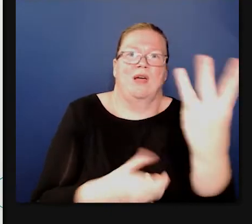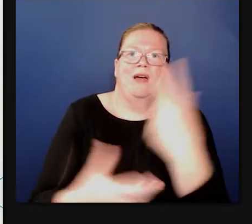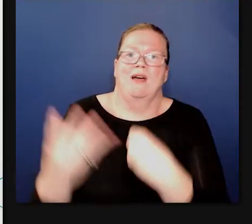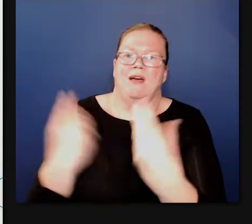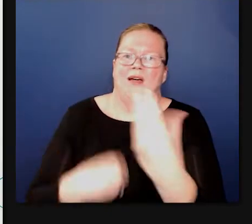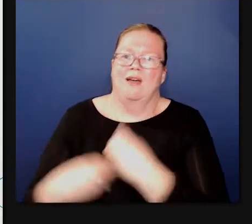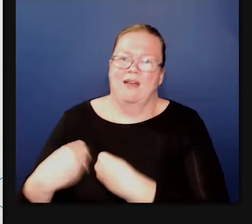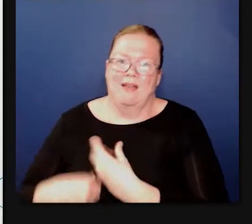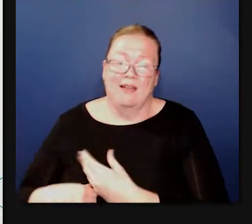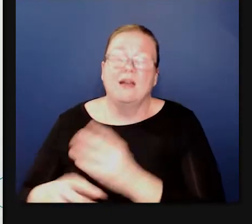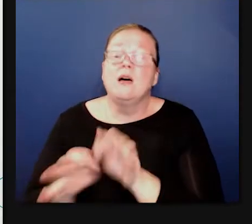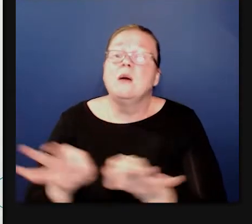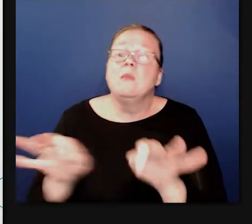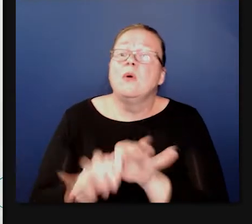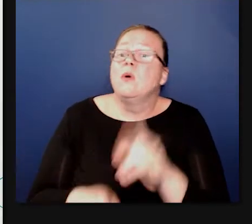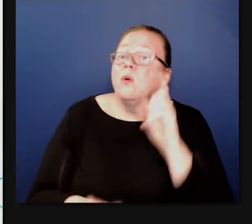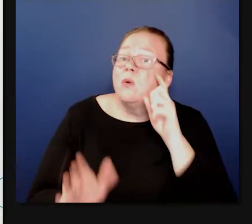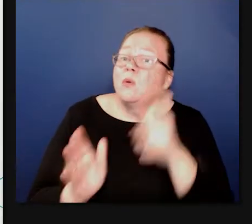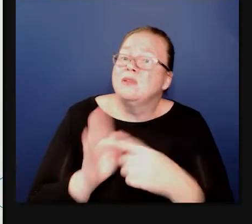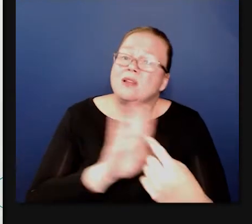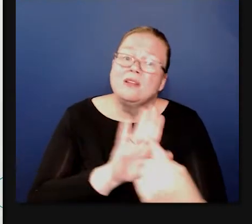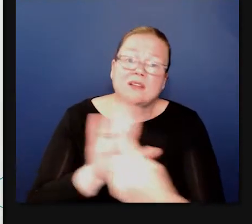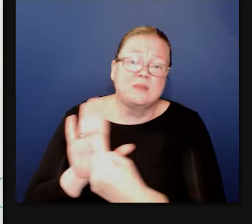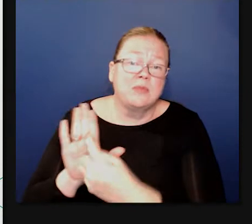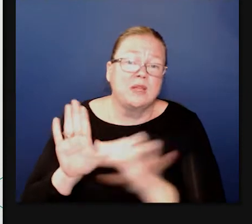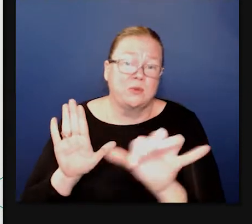I think another thing that's important to note is sort of the display they're using here.